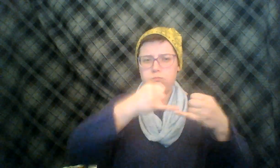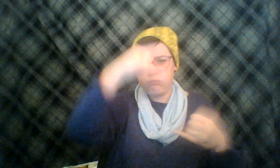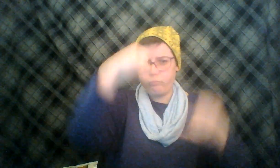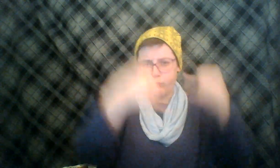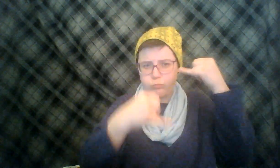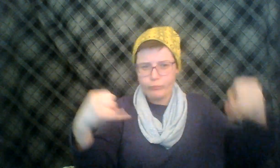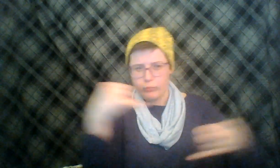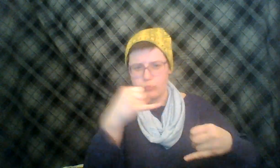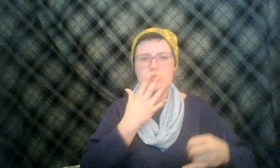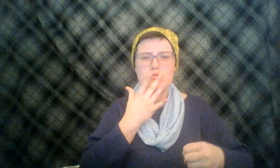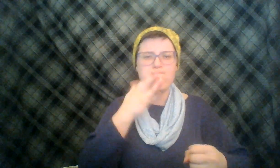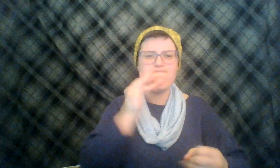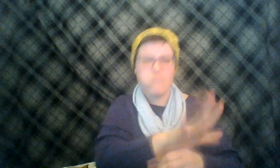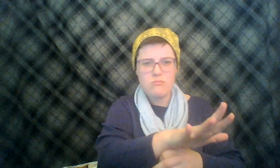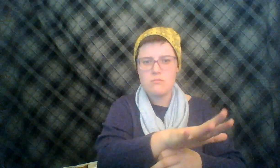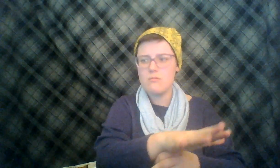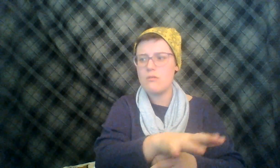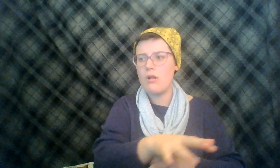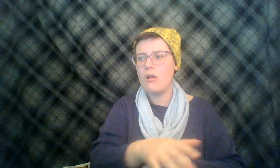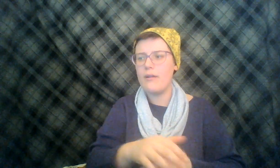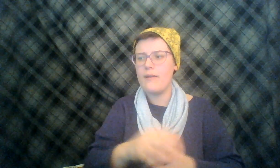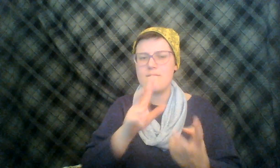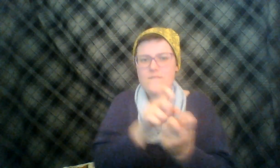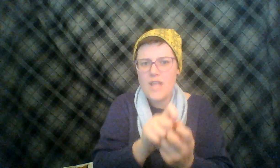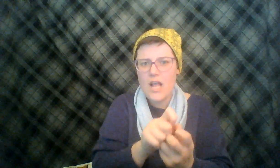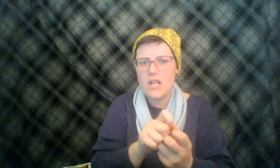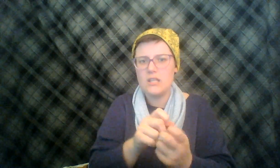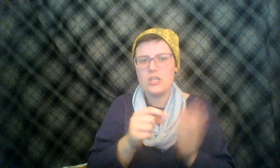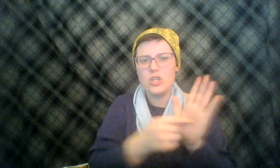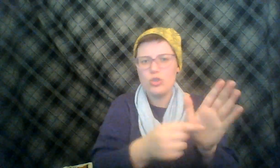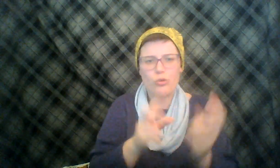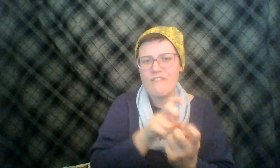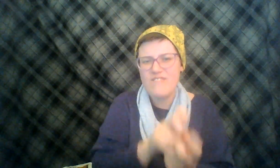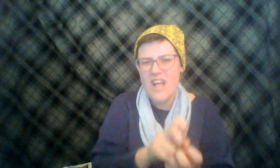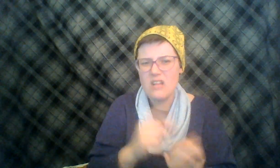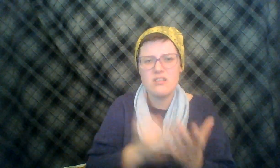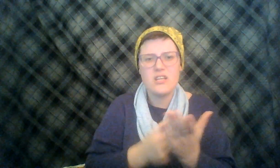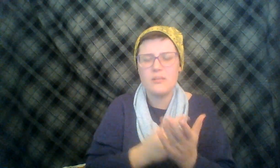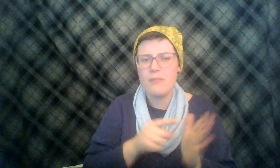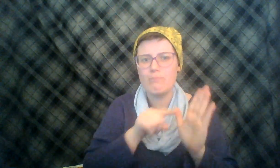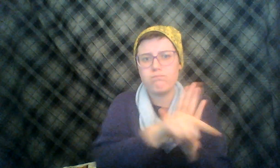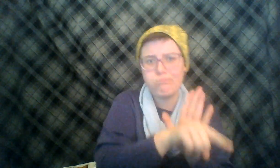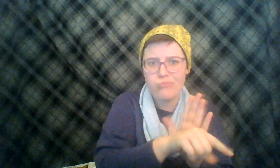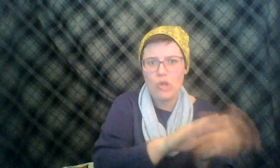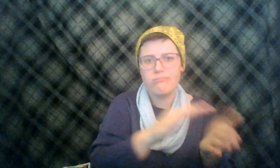harsh lines and colors depicting violence and even murder.